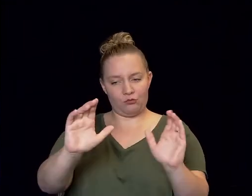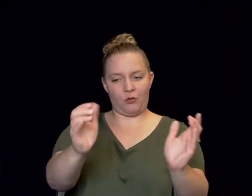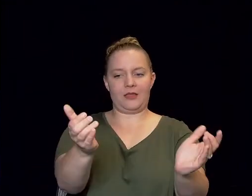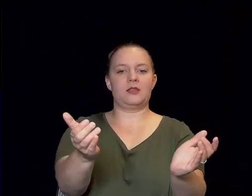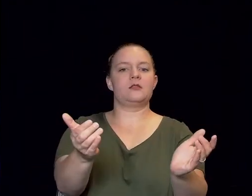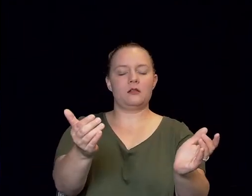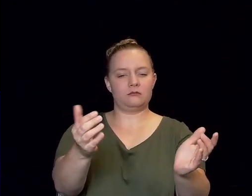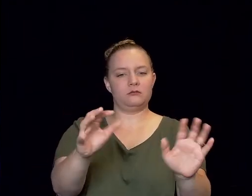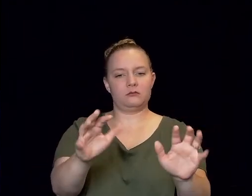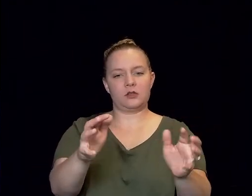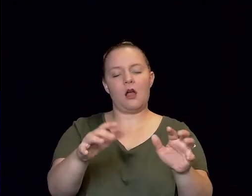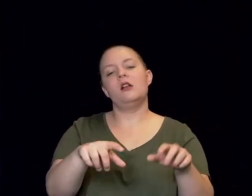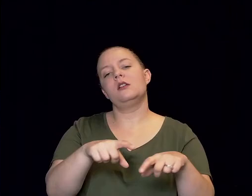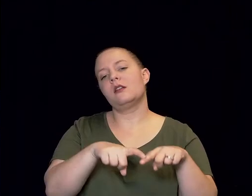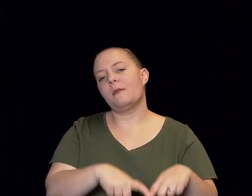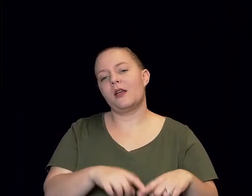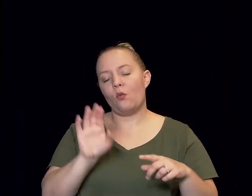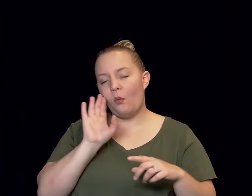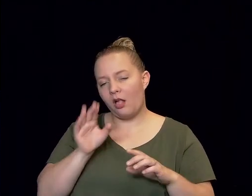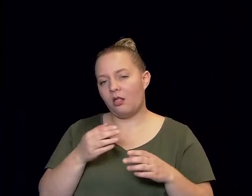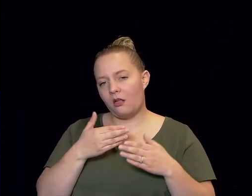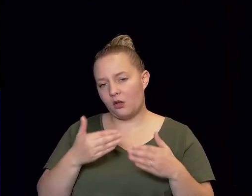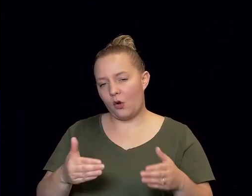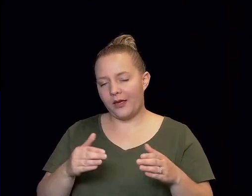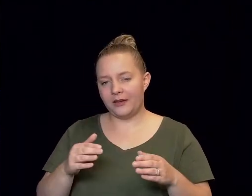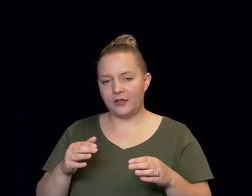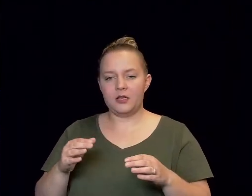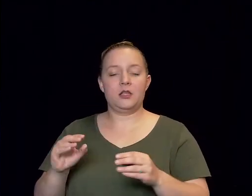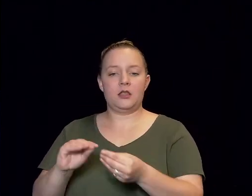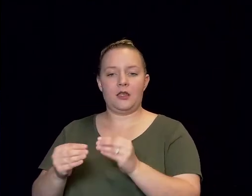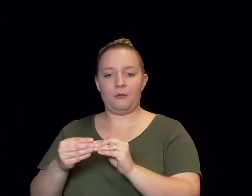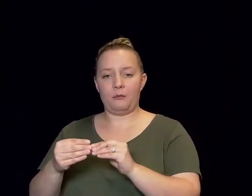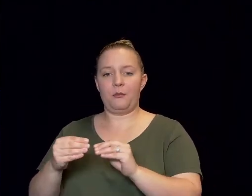It kind of just depends. But, I'm going to go ahead and take this number that's outside of the parentheses